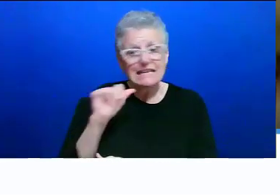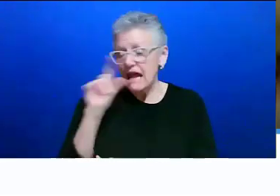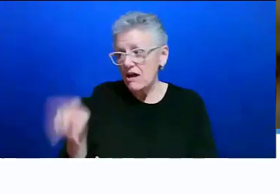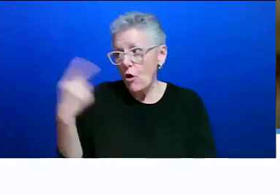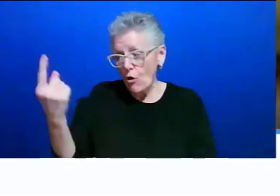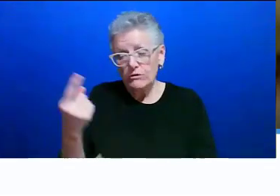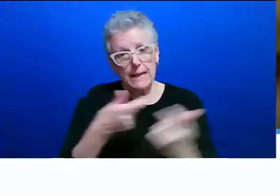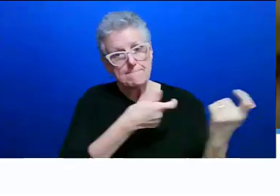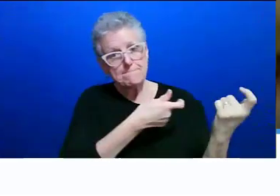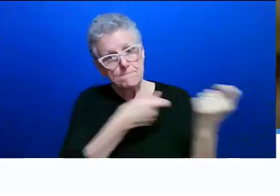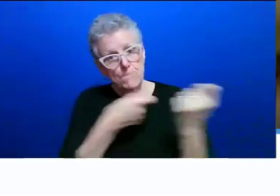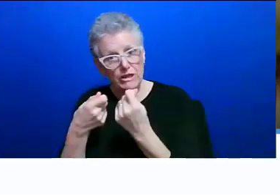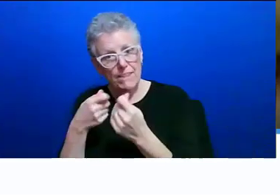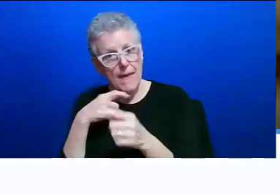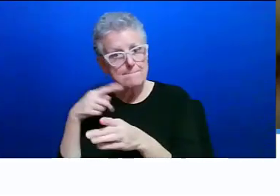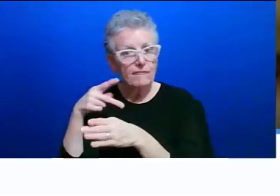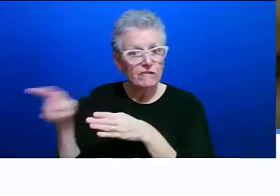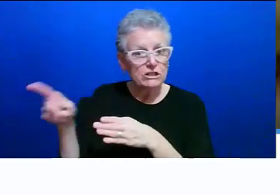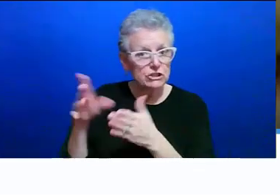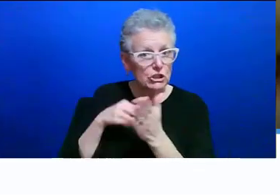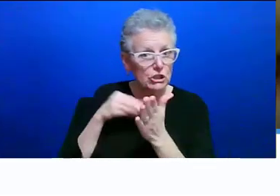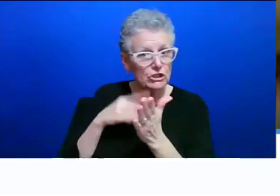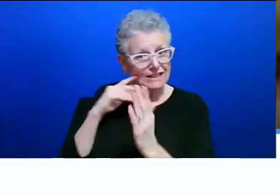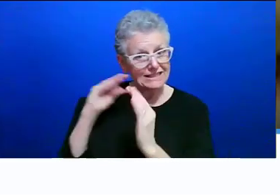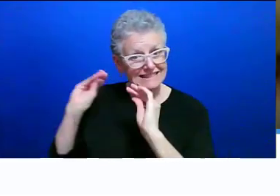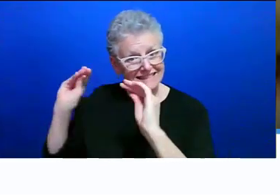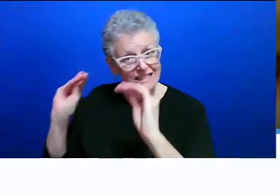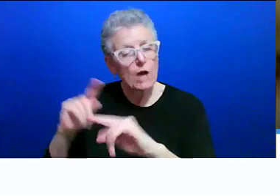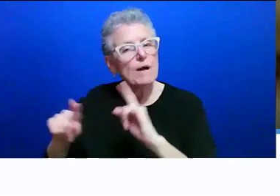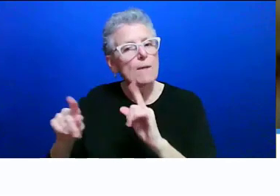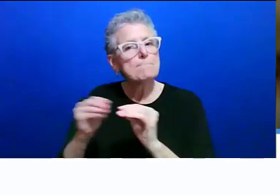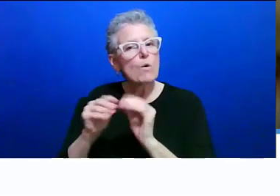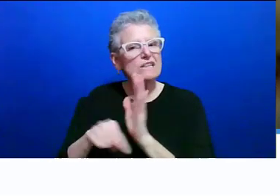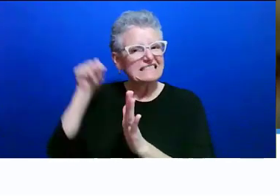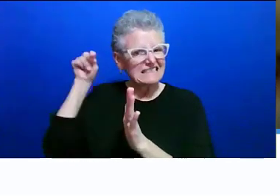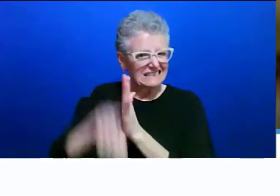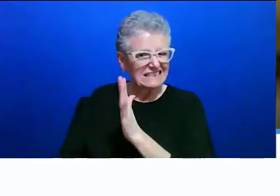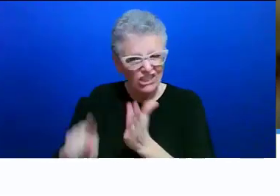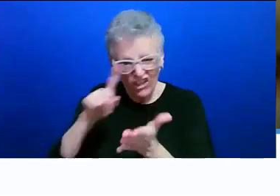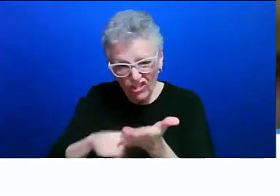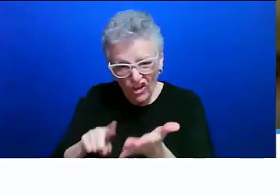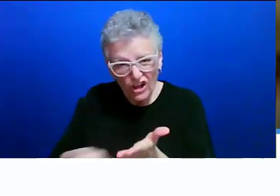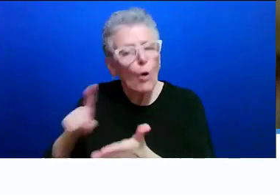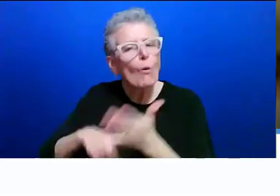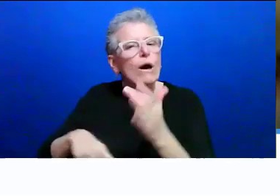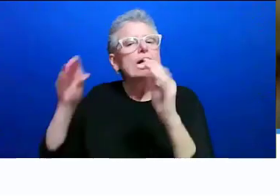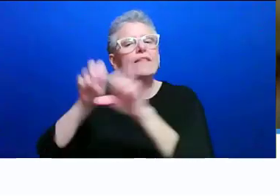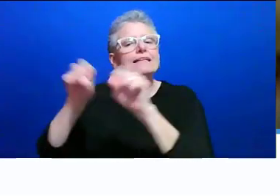that professional learning, but to take a deeper look at what are the systems and structures in place